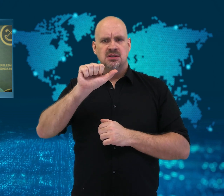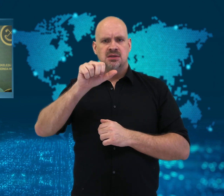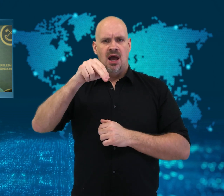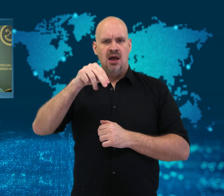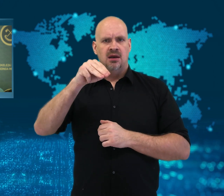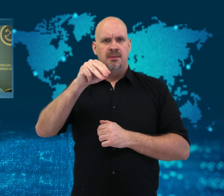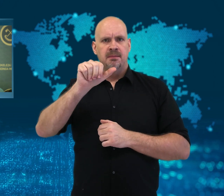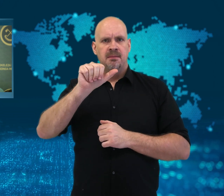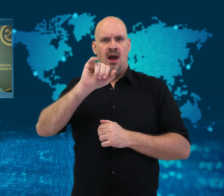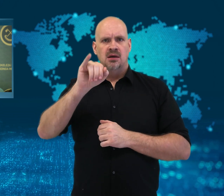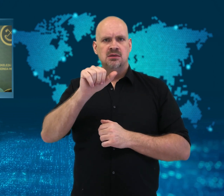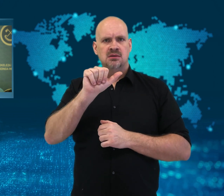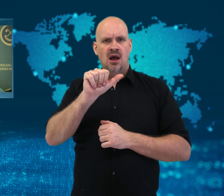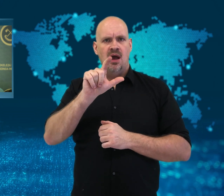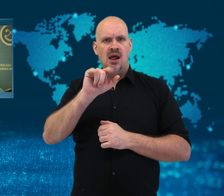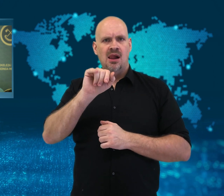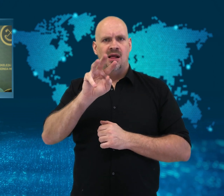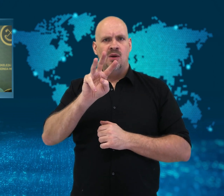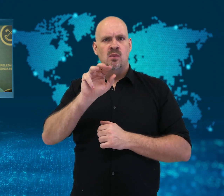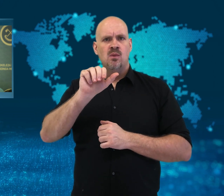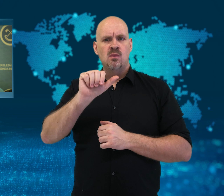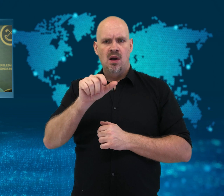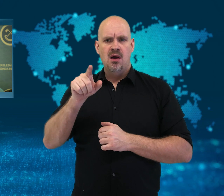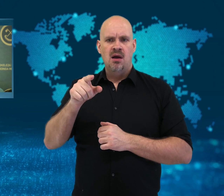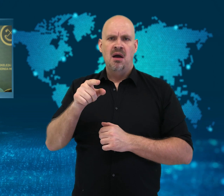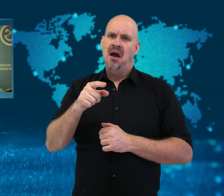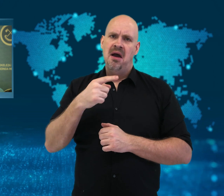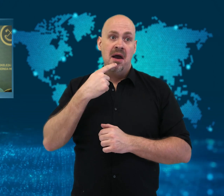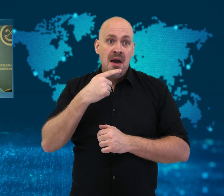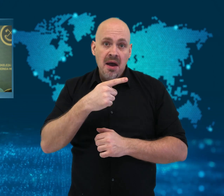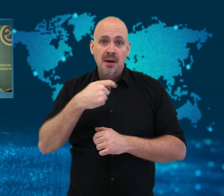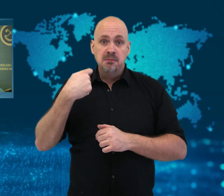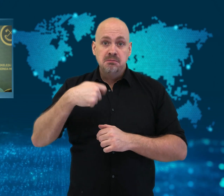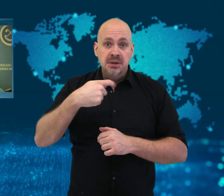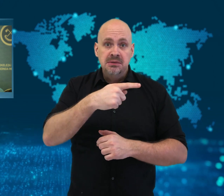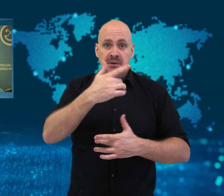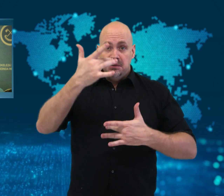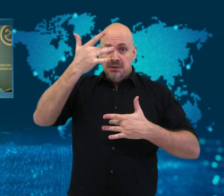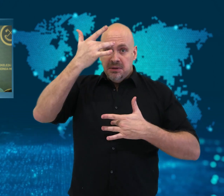has denied the reports about Magufuli’s illness,